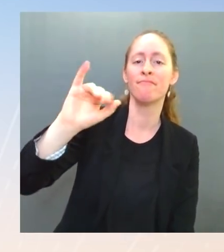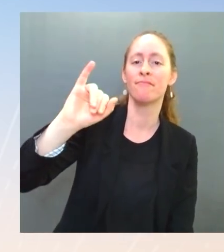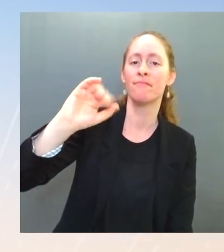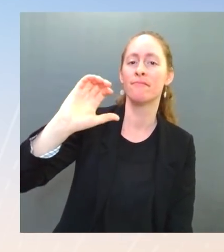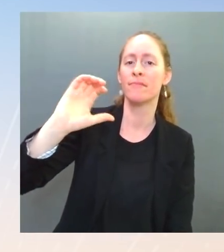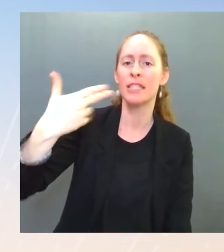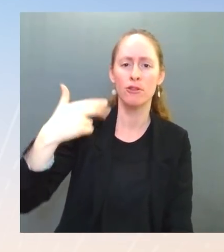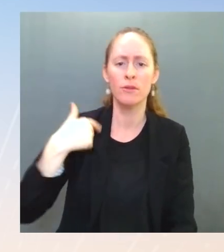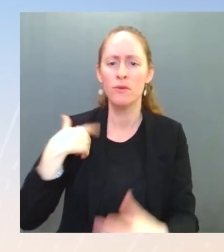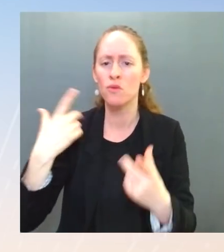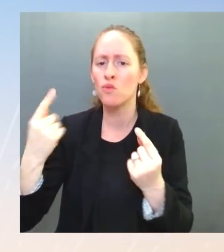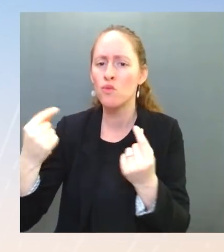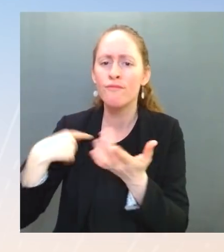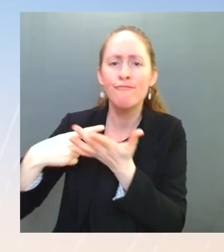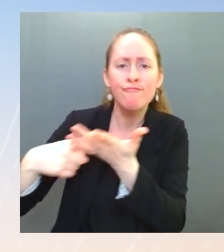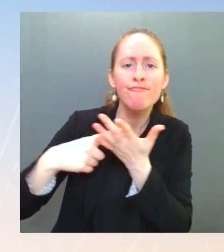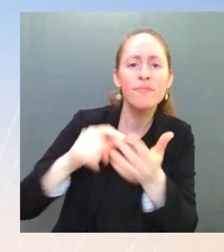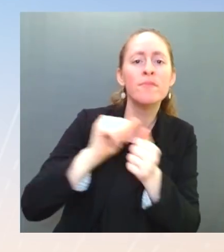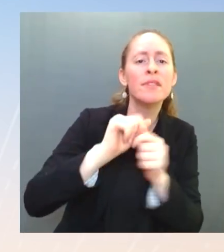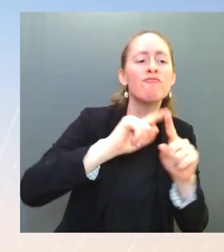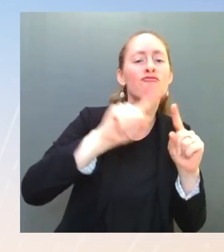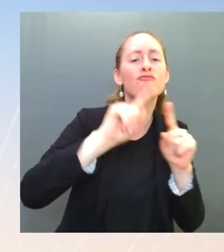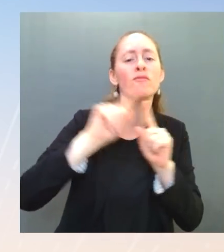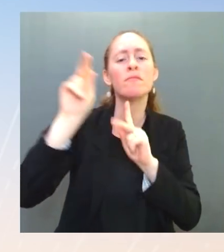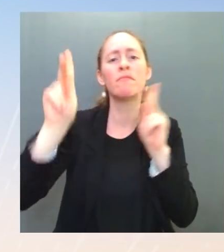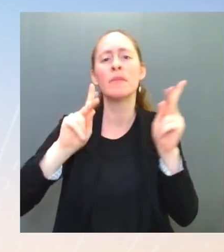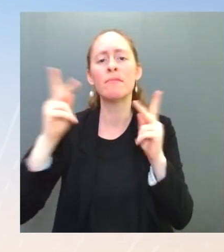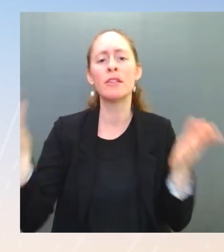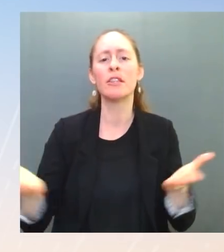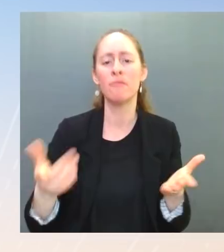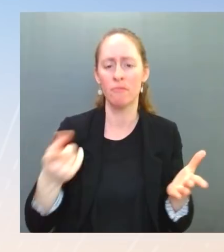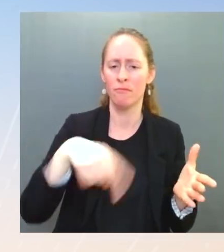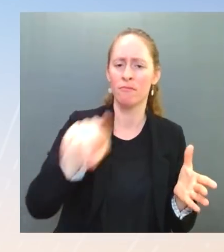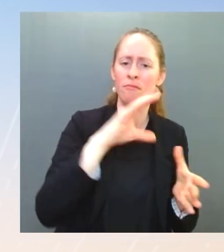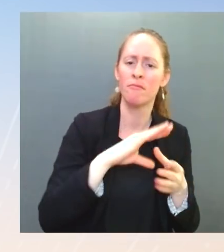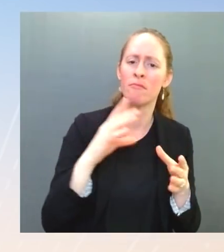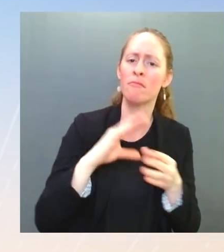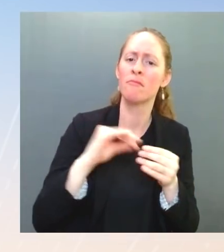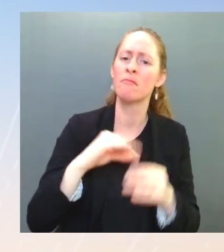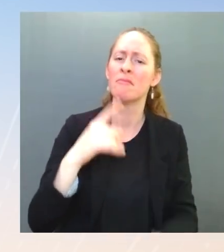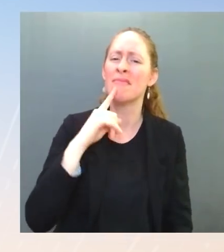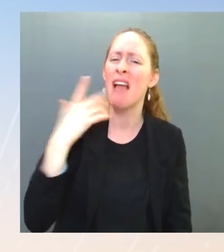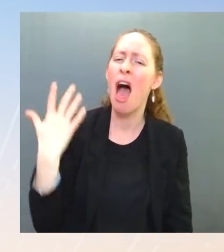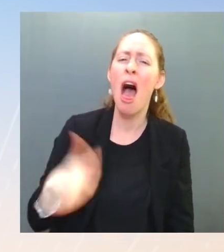just squares this all together. Many voters do feel that inflation correctly so predates the war,